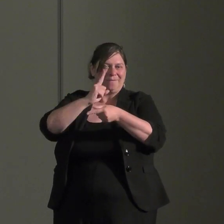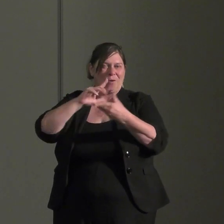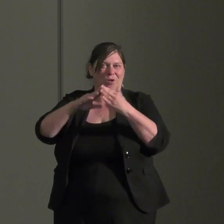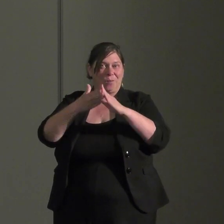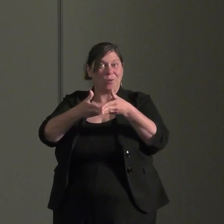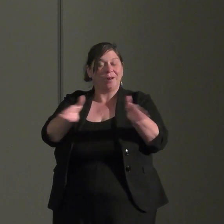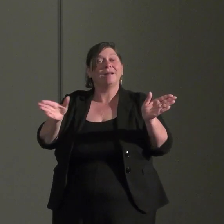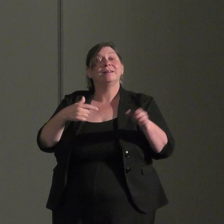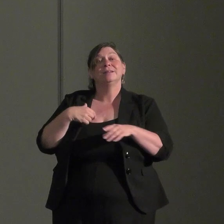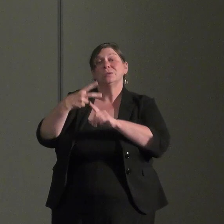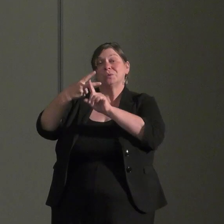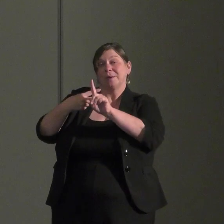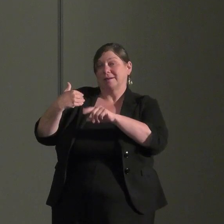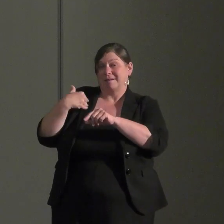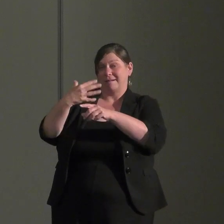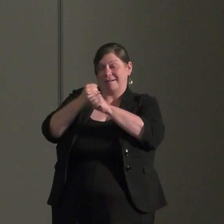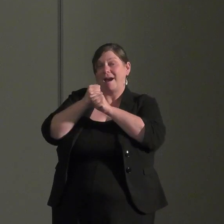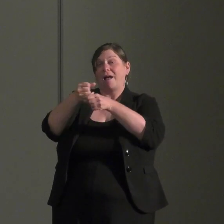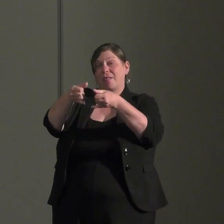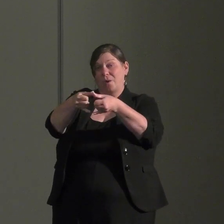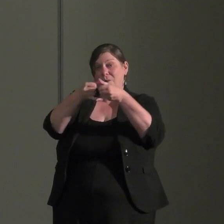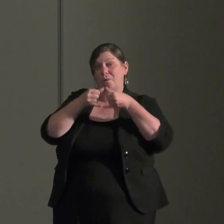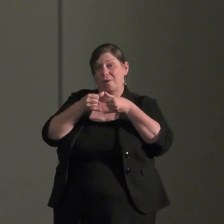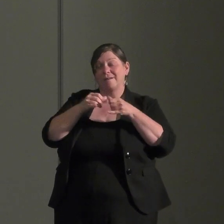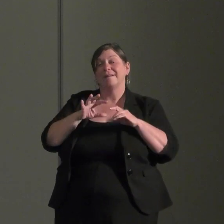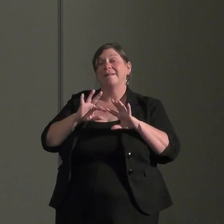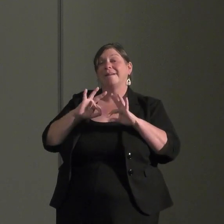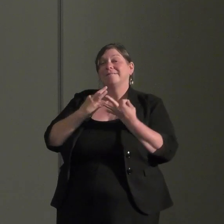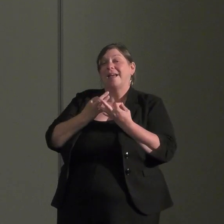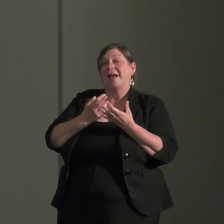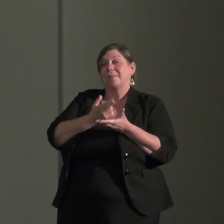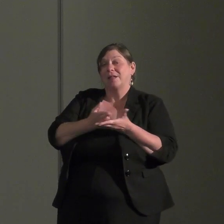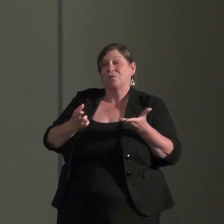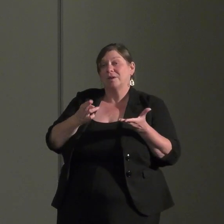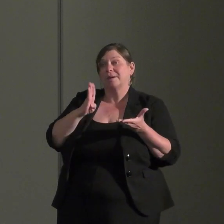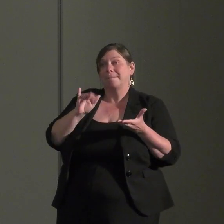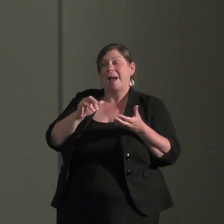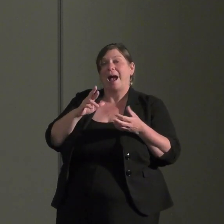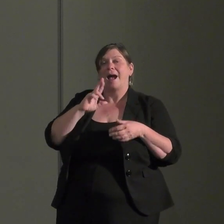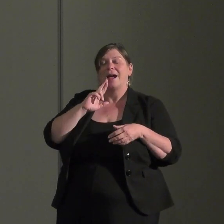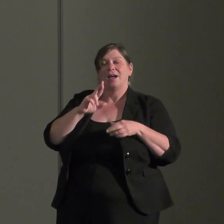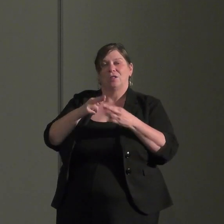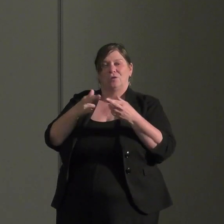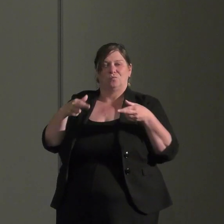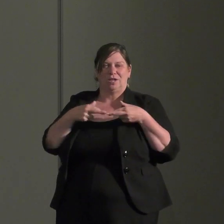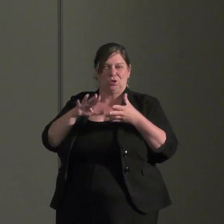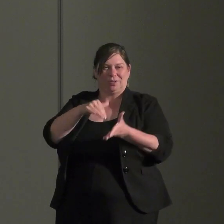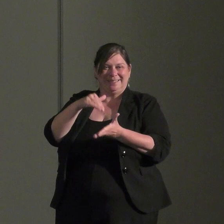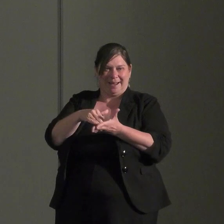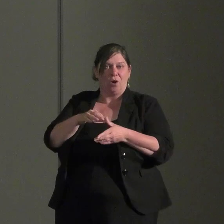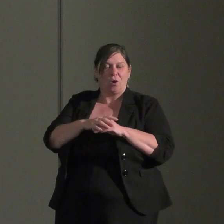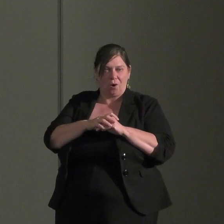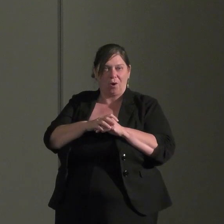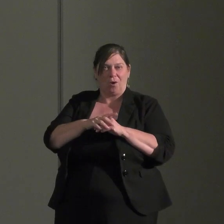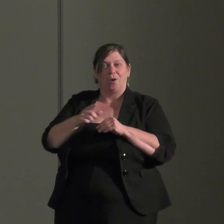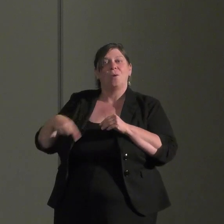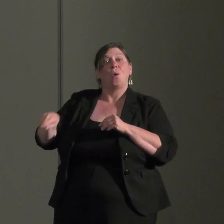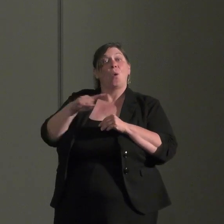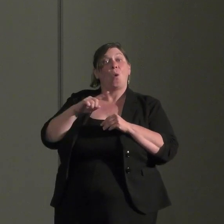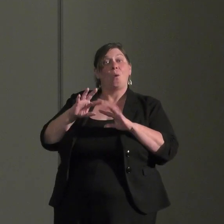ago we received the best family resource by the regional center the families we are including